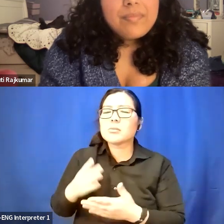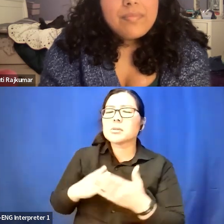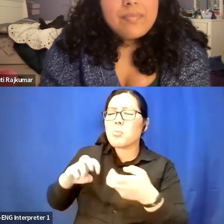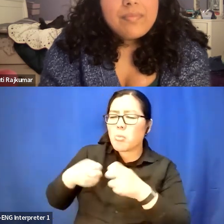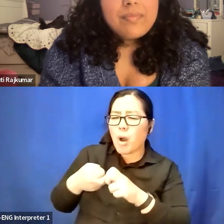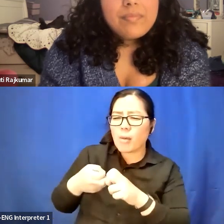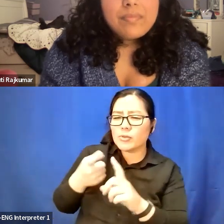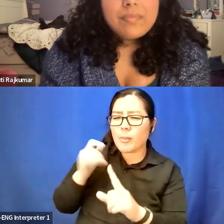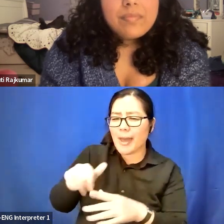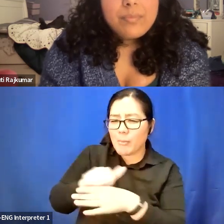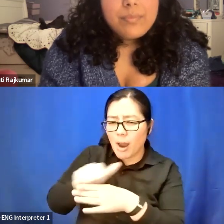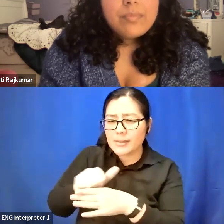and how do you hope things will change?